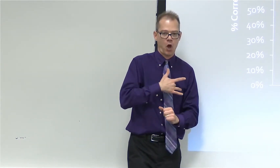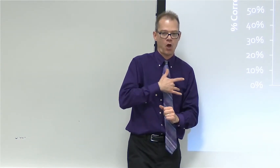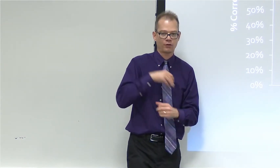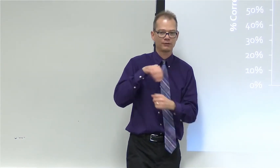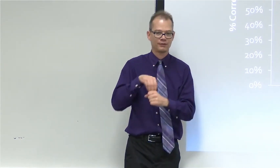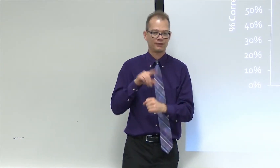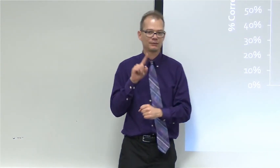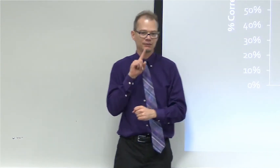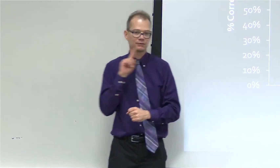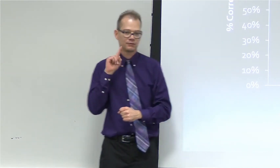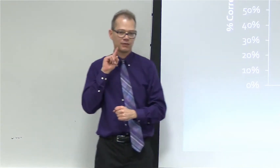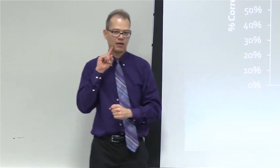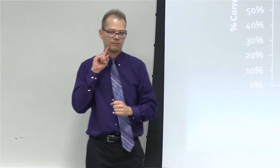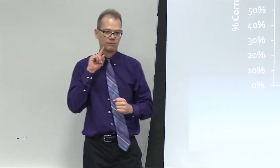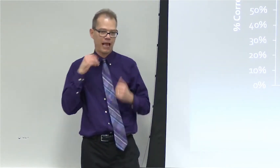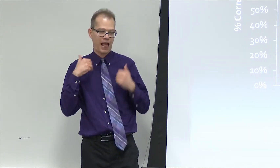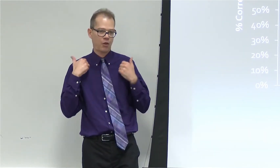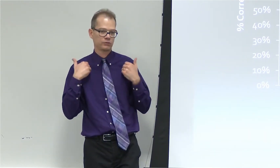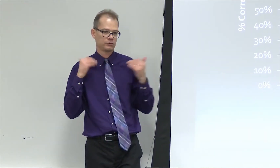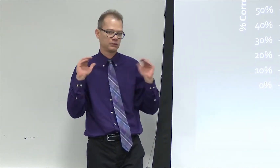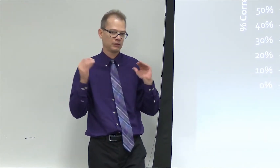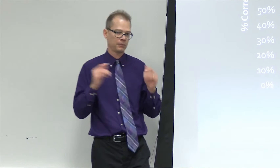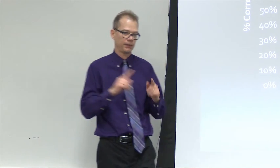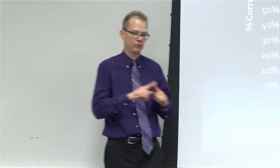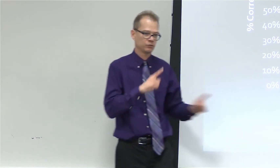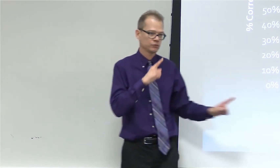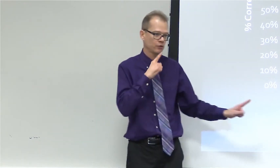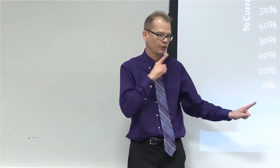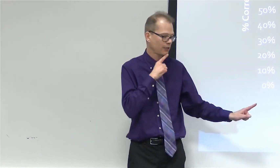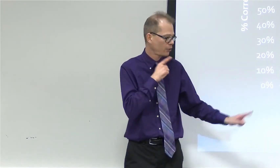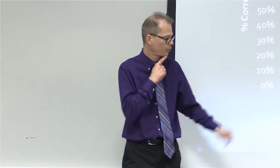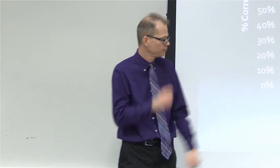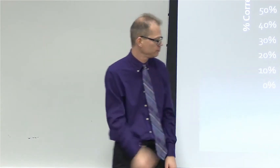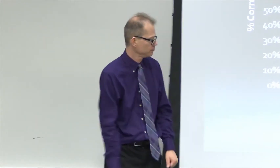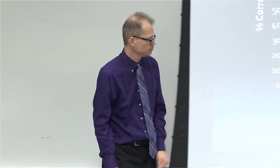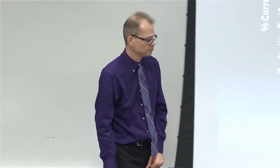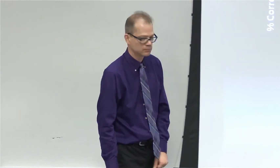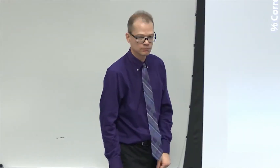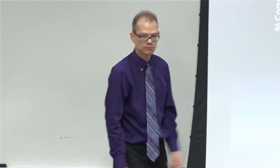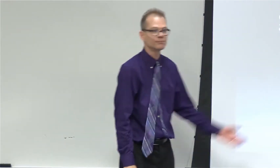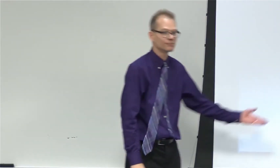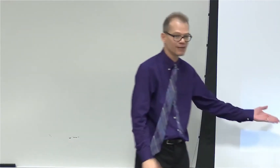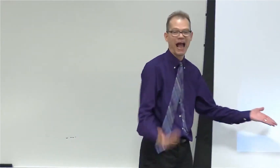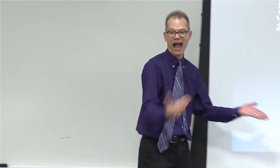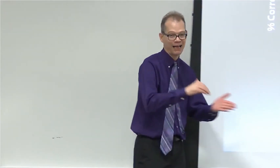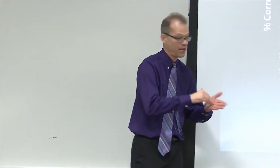in the, um... heart health knowledge between the hearing and deaf groups.